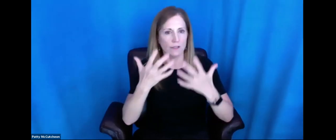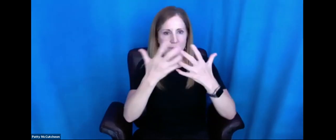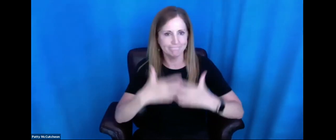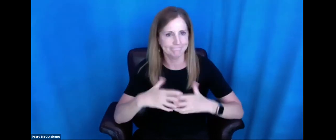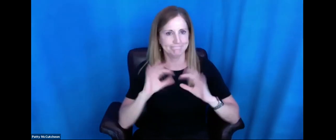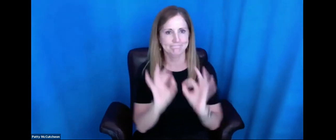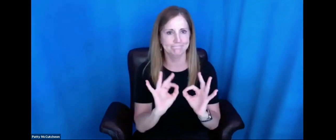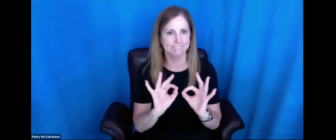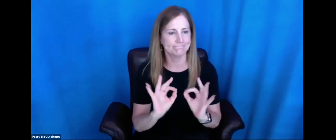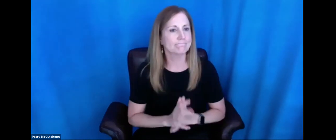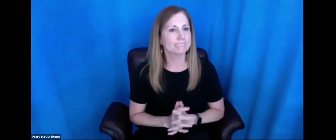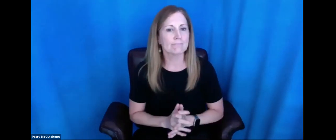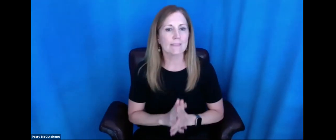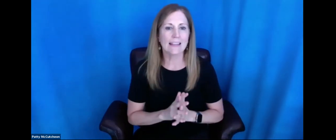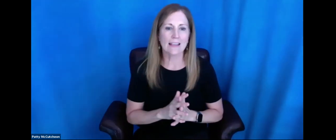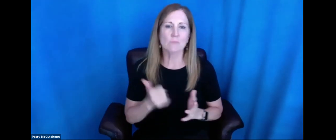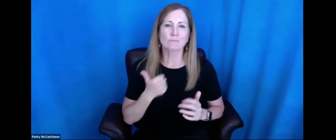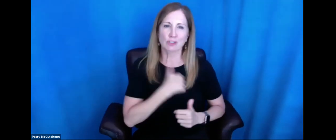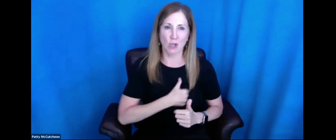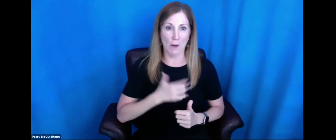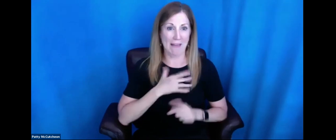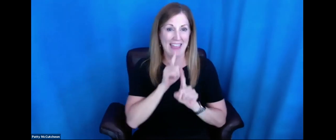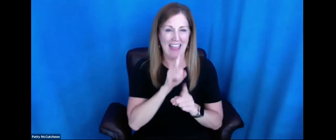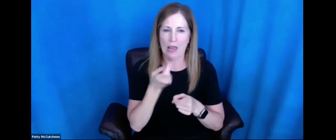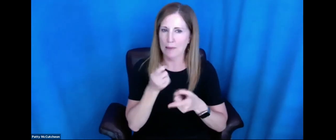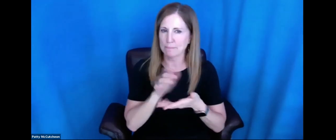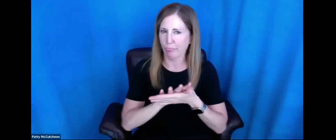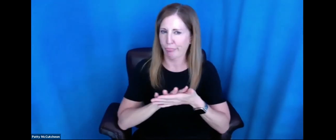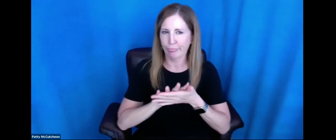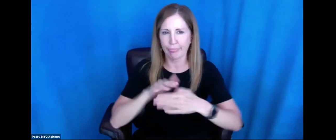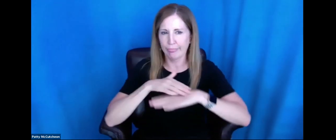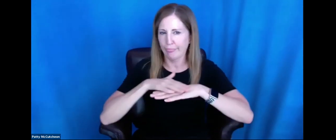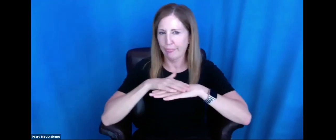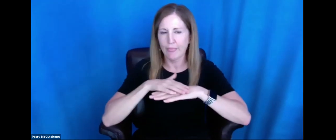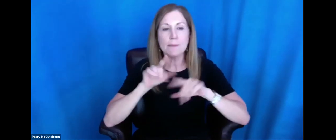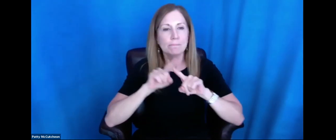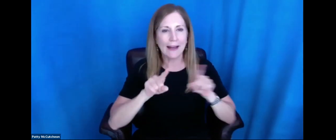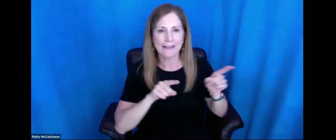I'm sorry to be so vague about it. But given the litigation risk, there's a lot I can't